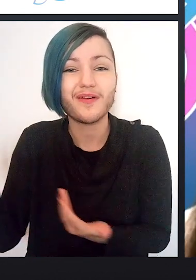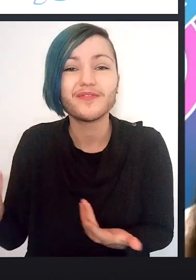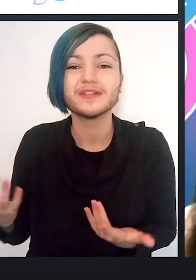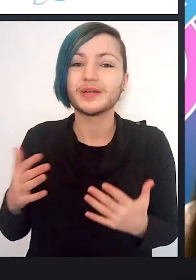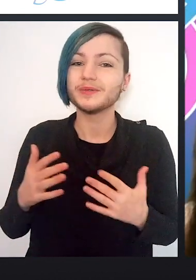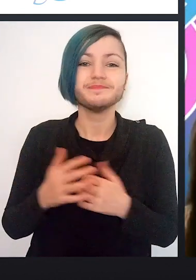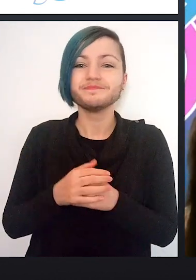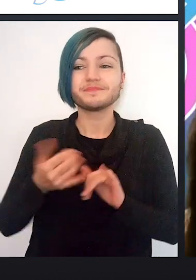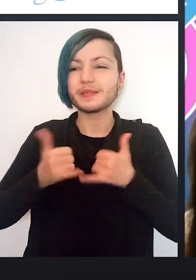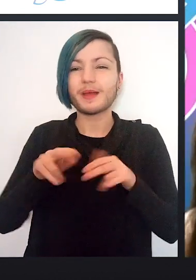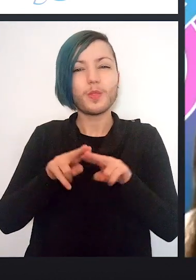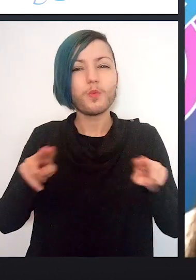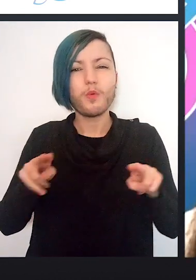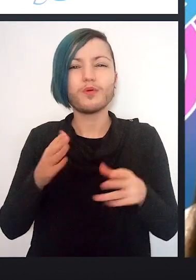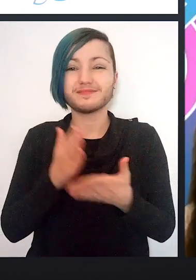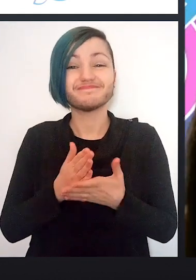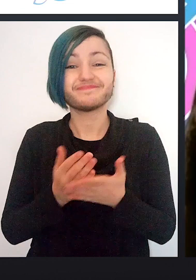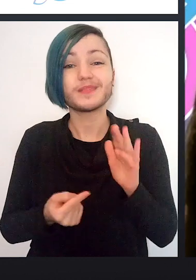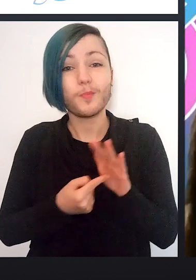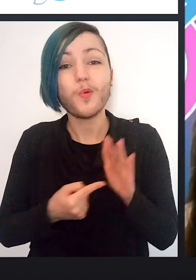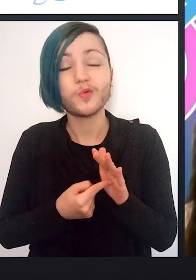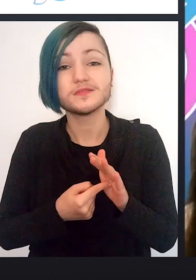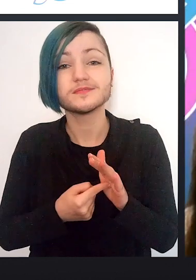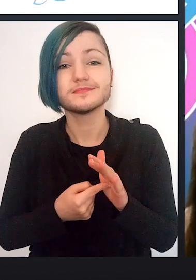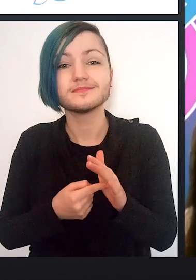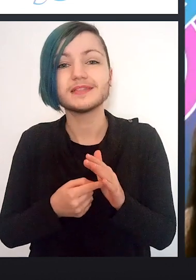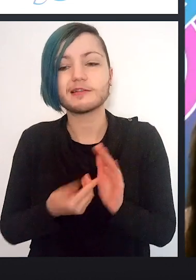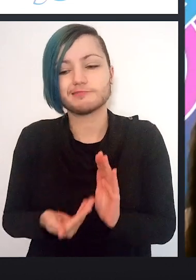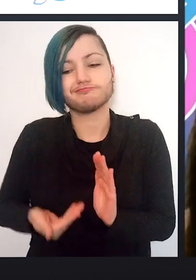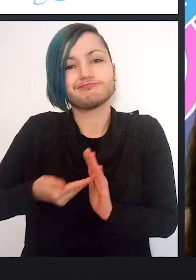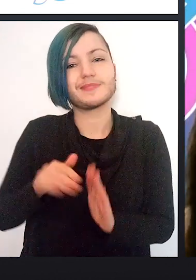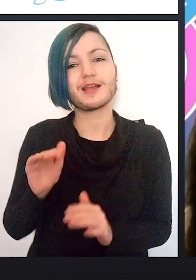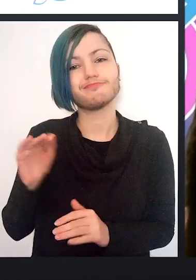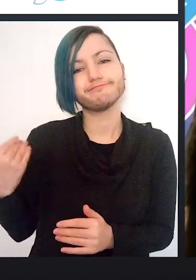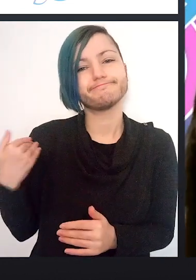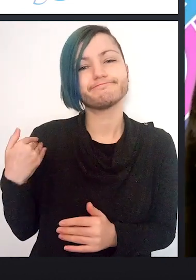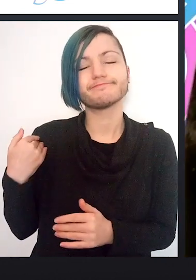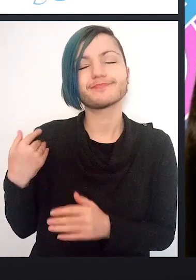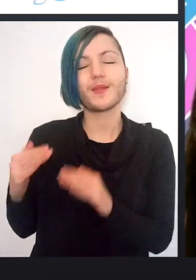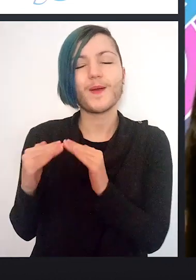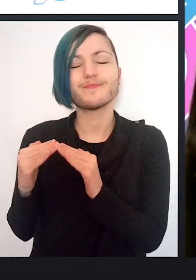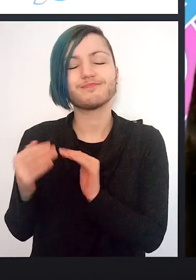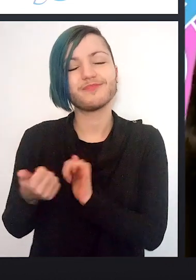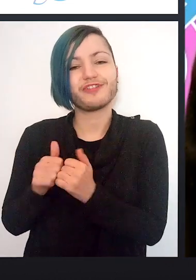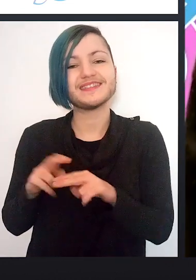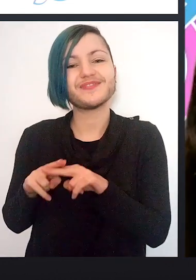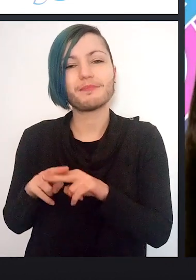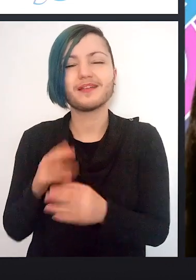So sometimes that time on the ward it's really important that you've got that extra reminder of home and your friends, which is lovely.